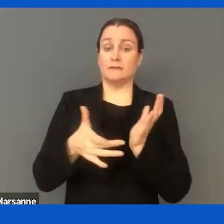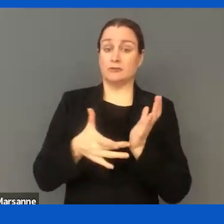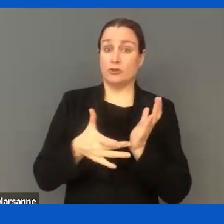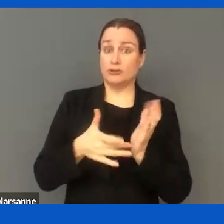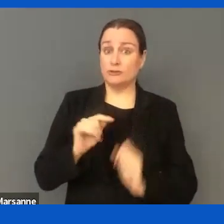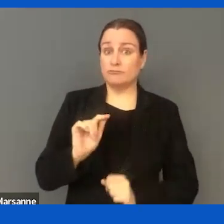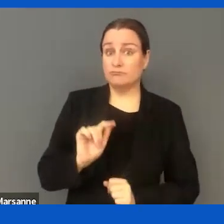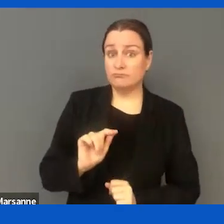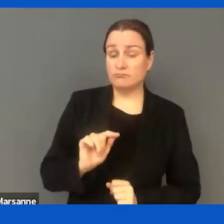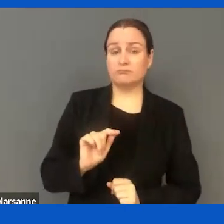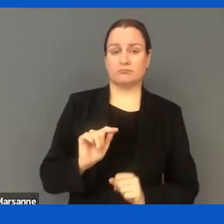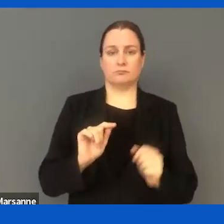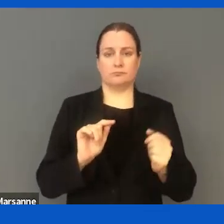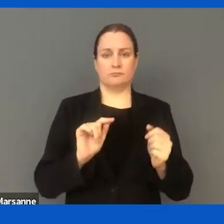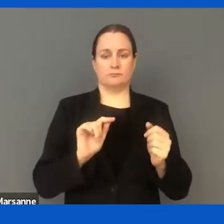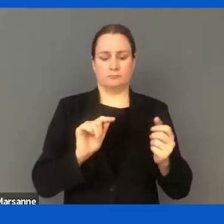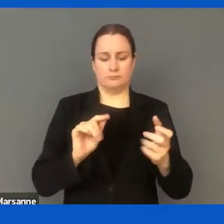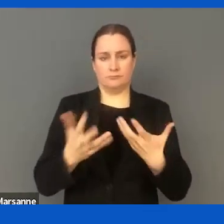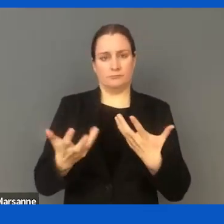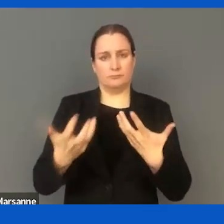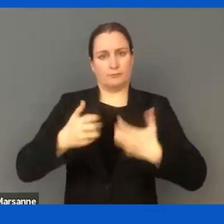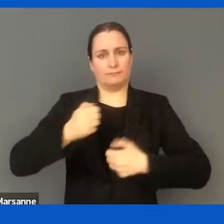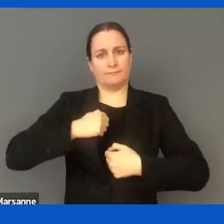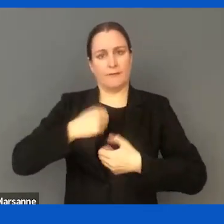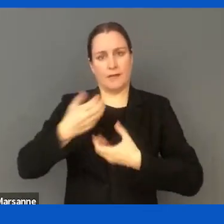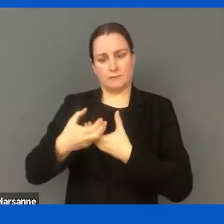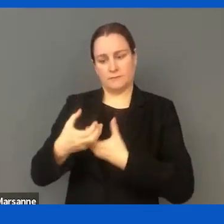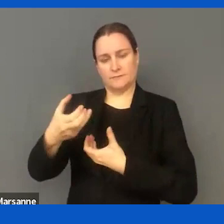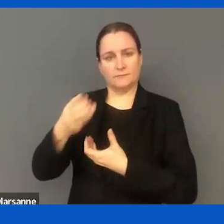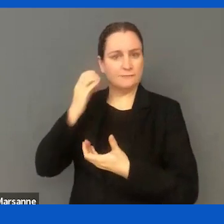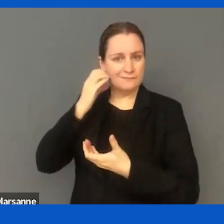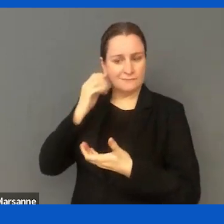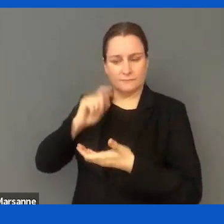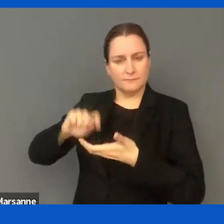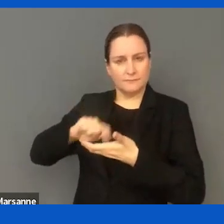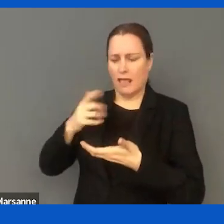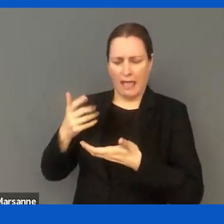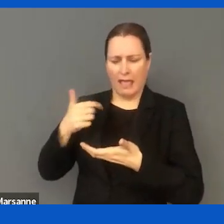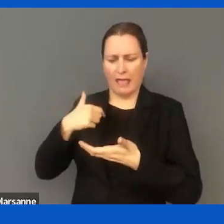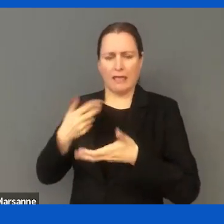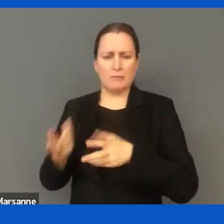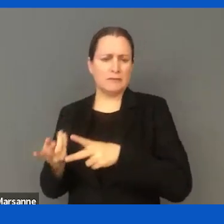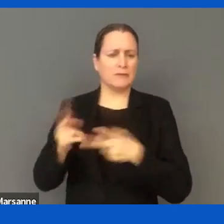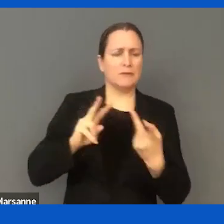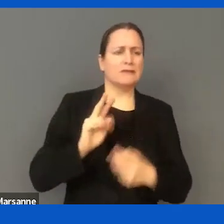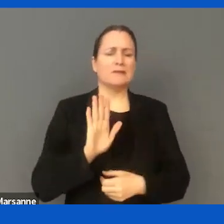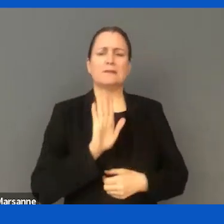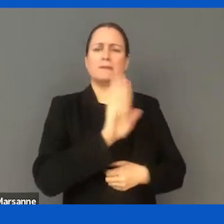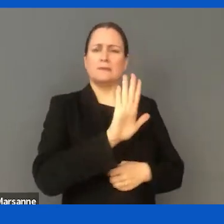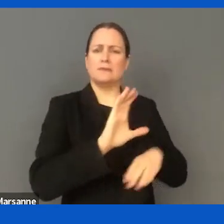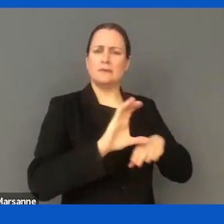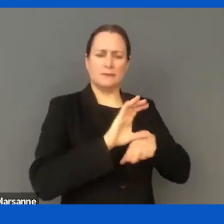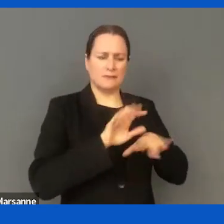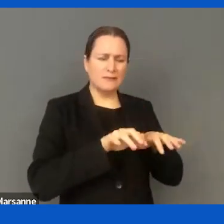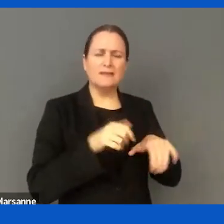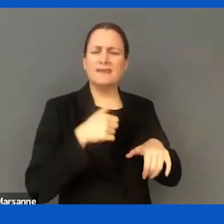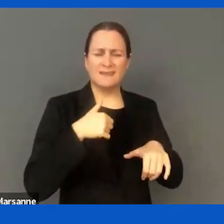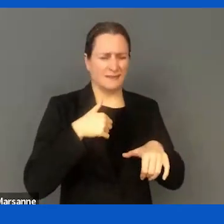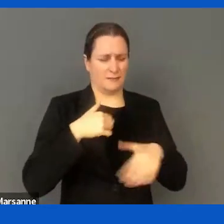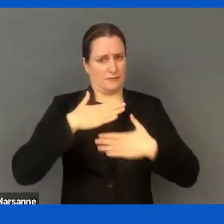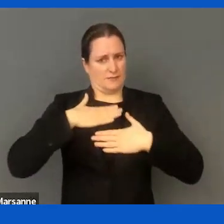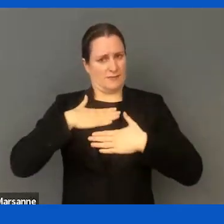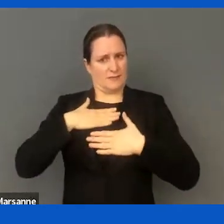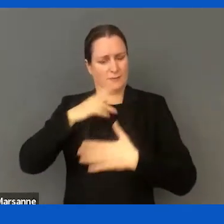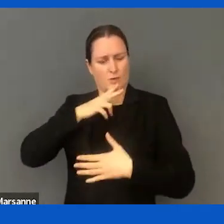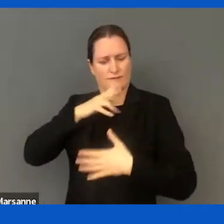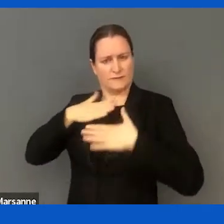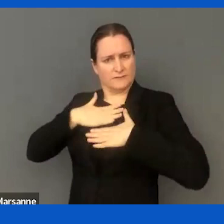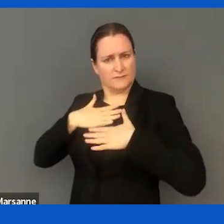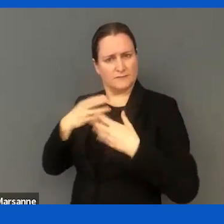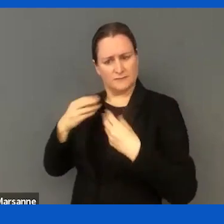is not nice for the user to navigate. Some example, for example, this tool is